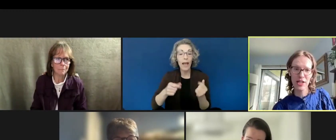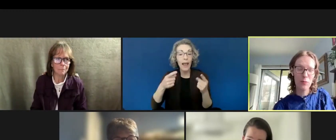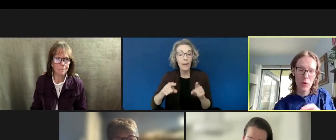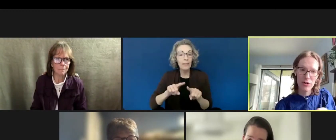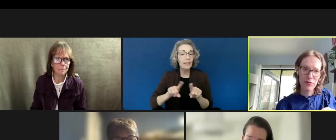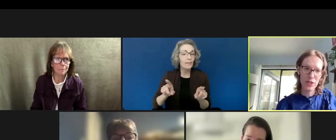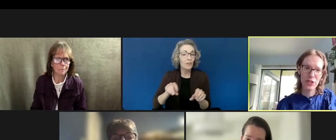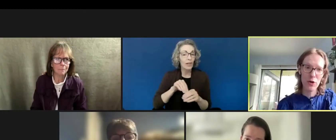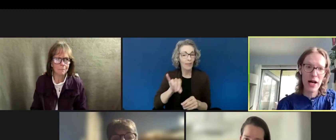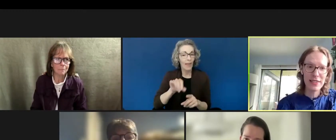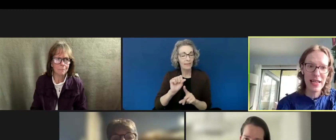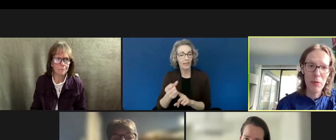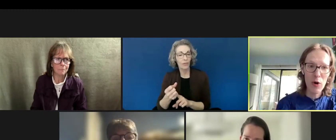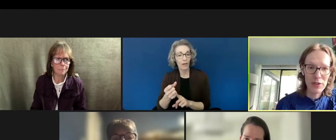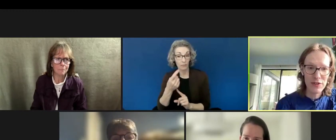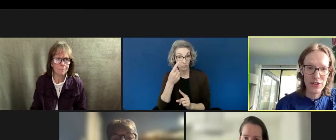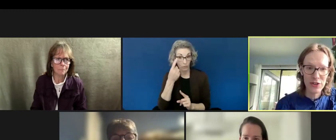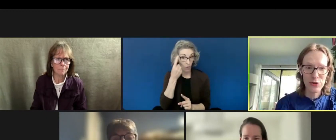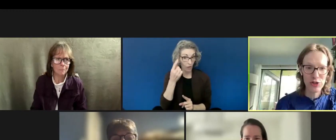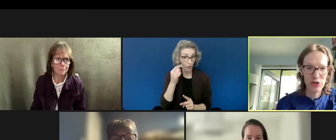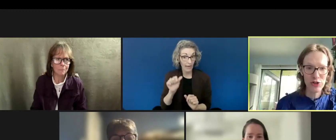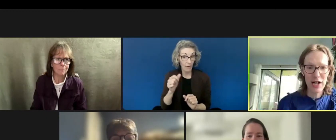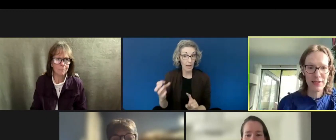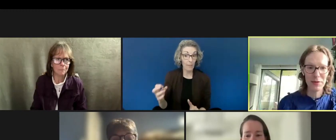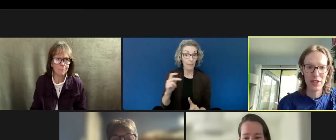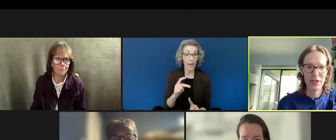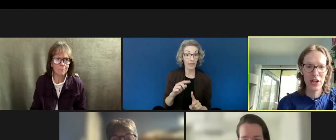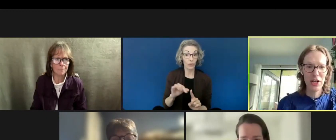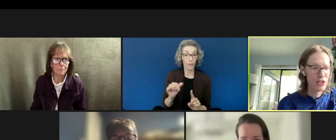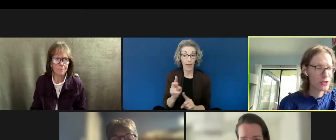And I'm wondering if we can go back to that moment to disclosure and try something.